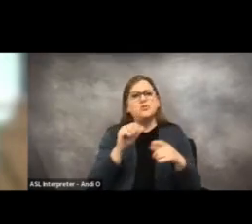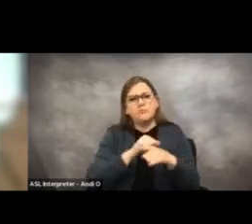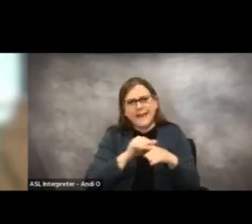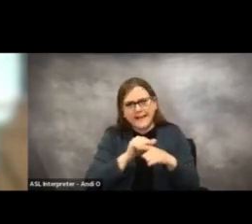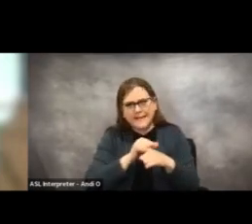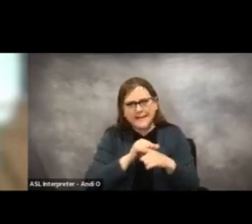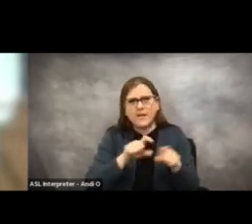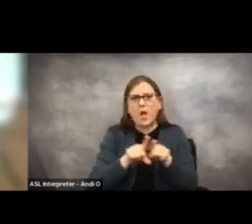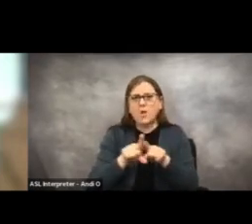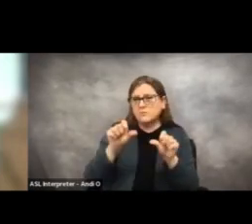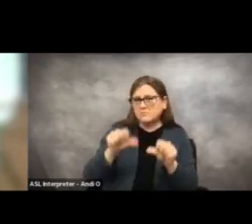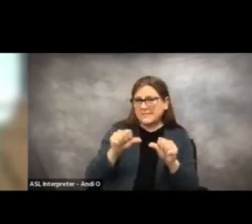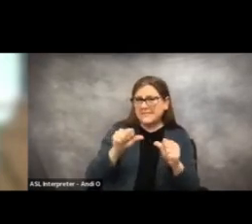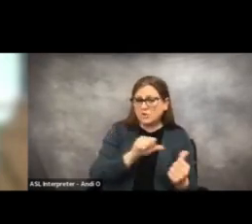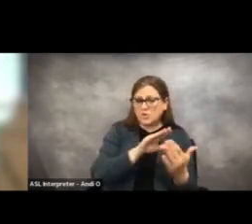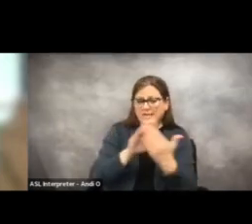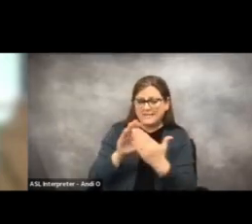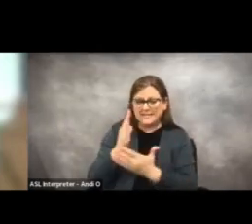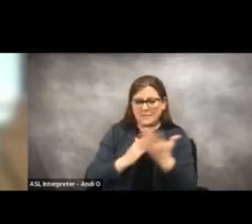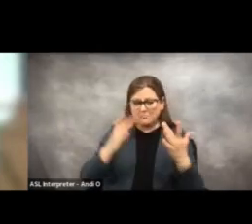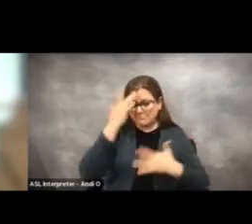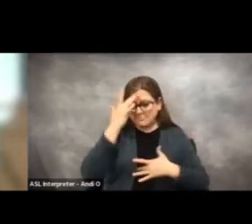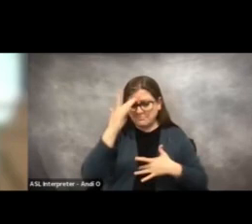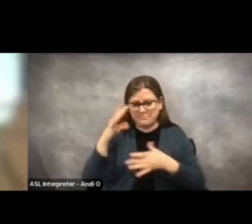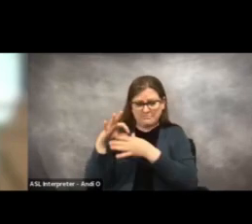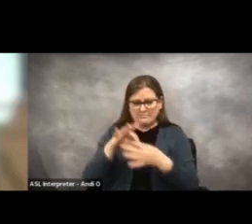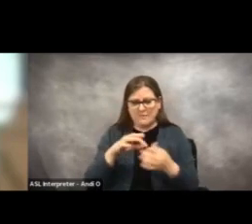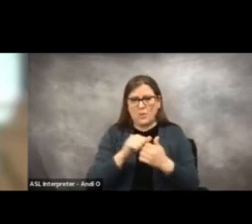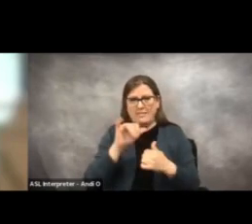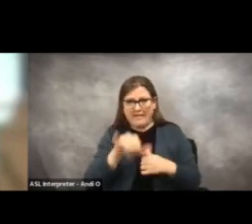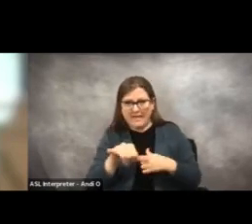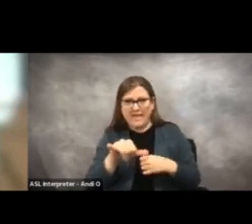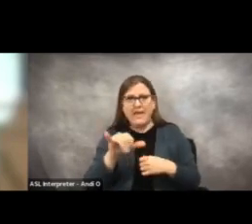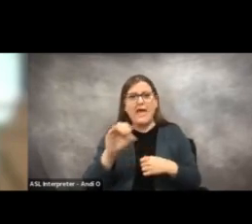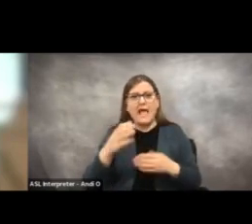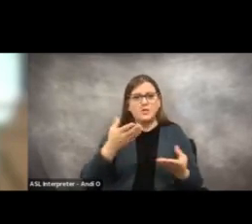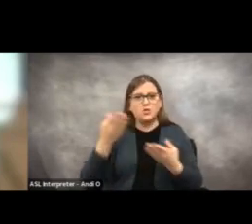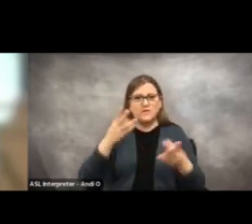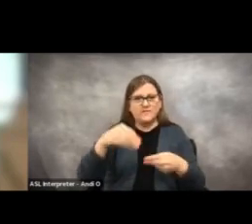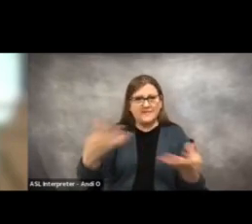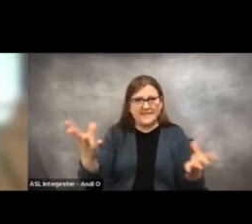addressing brain injury symptomology as a component of service delivery within within